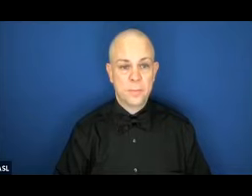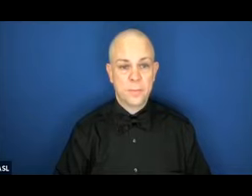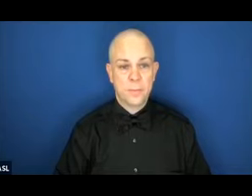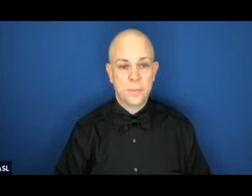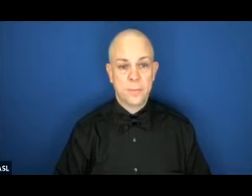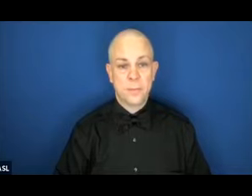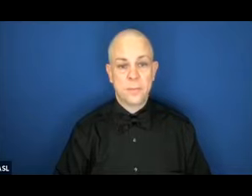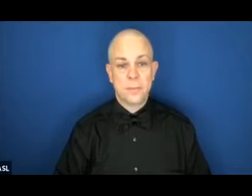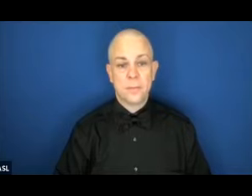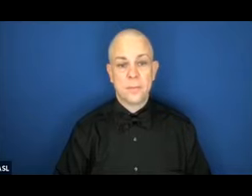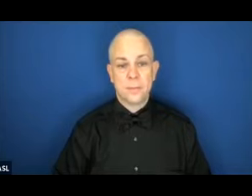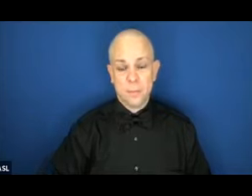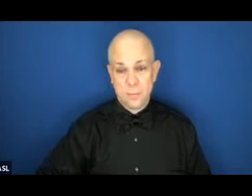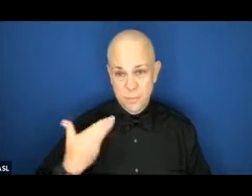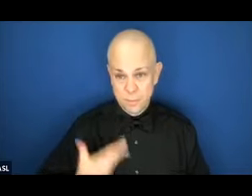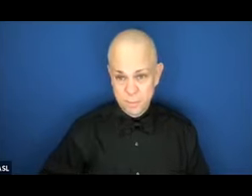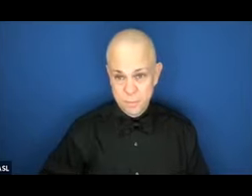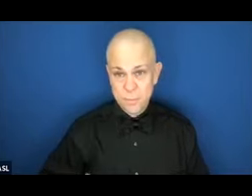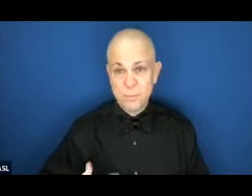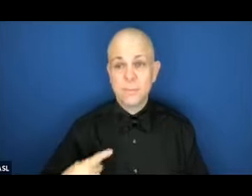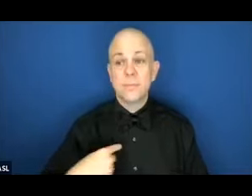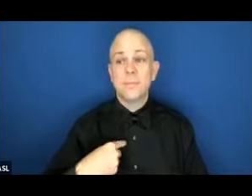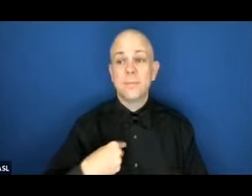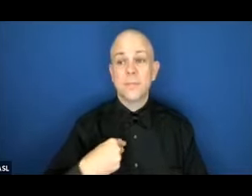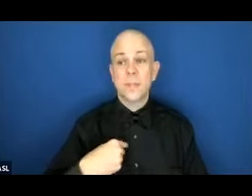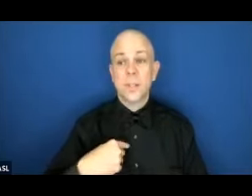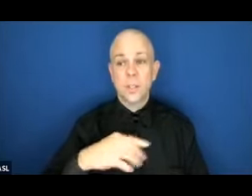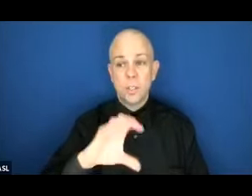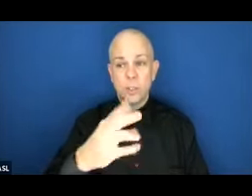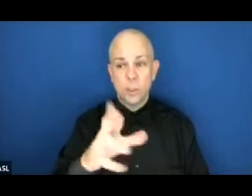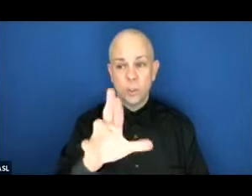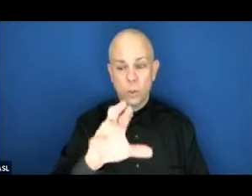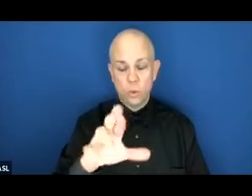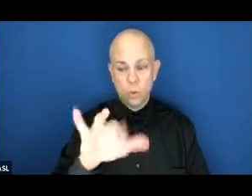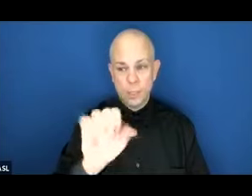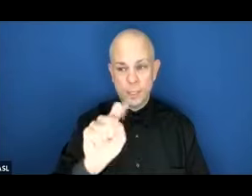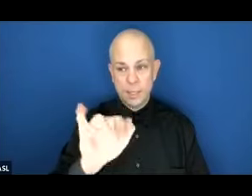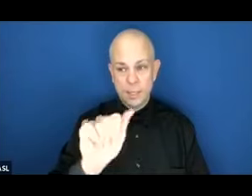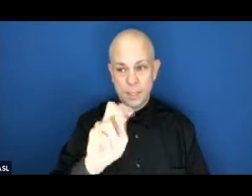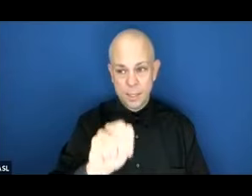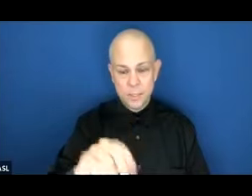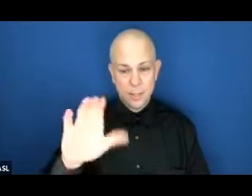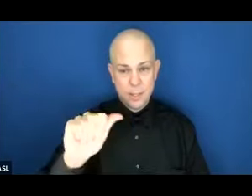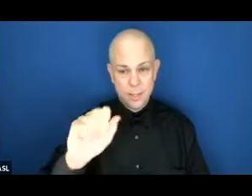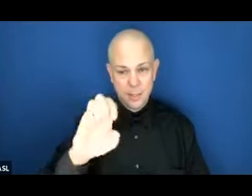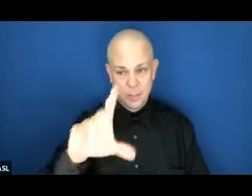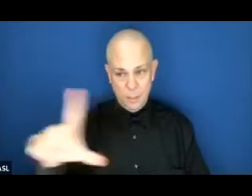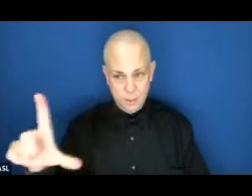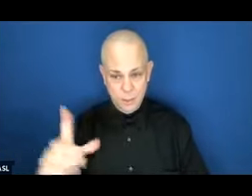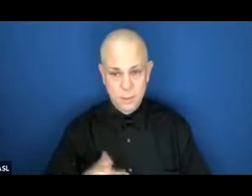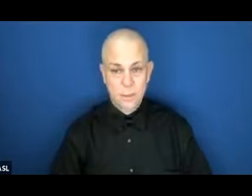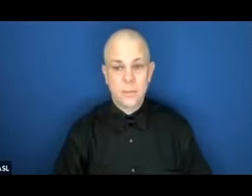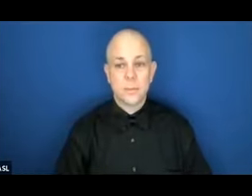hi there my name is Christian Cassel National Weather Service incident meteorologist for the Riverside fire